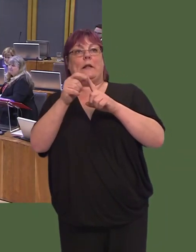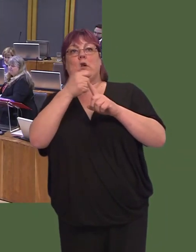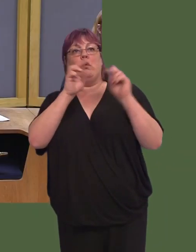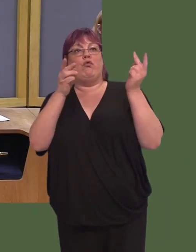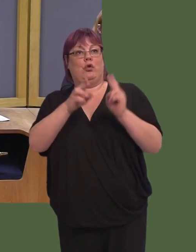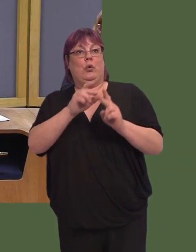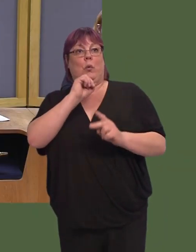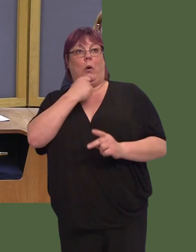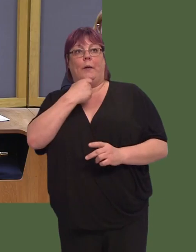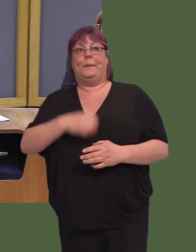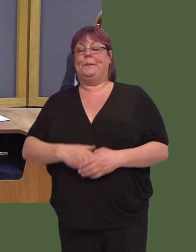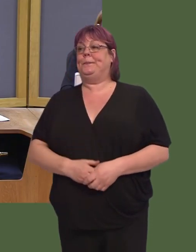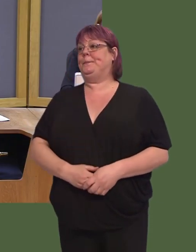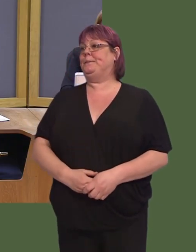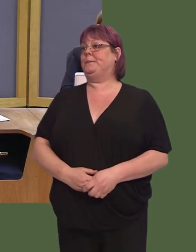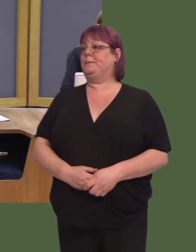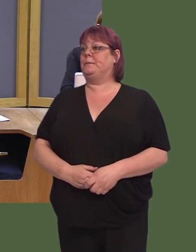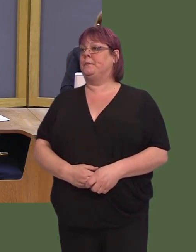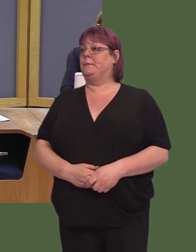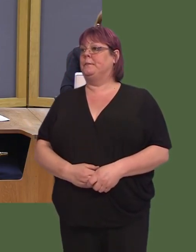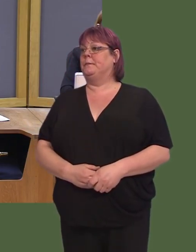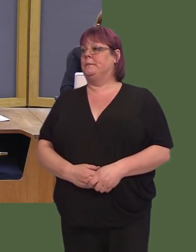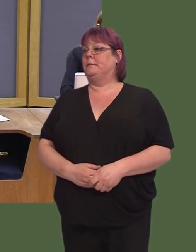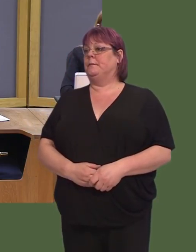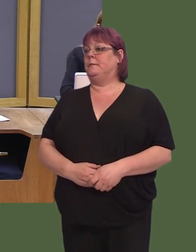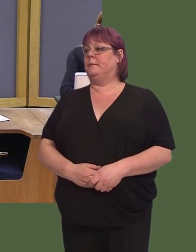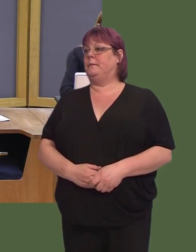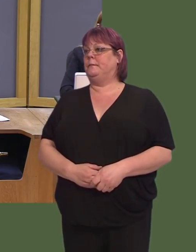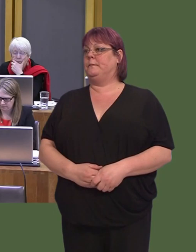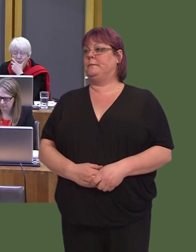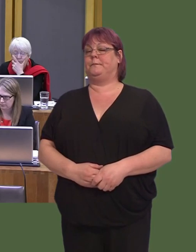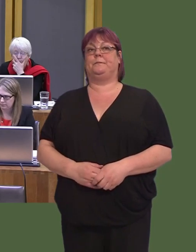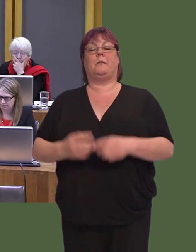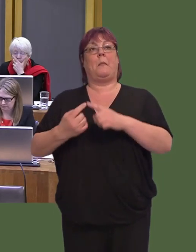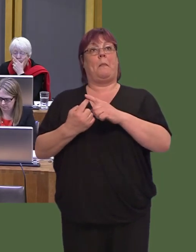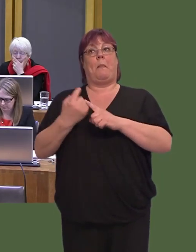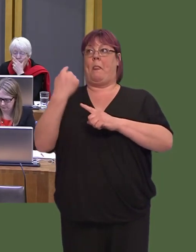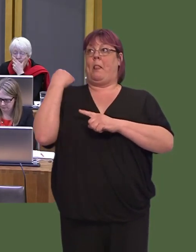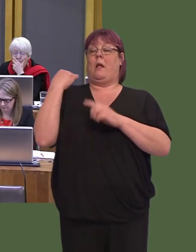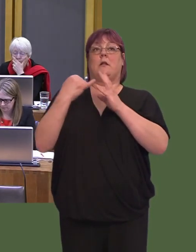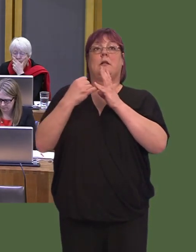Joyce Watson AM: Leader of the house, last September the Cabinet Secretary for Energy,